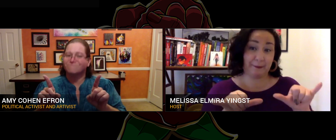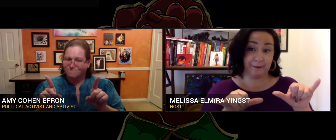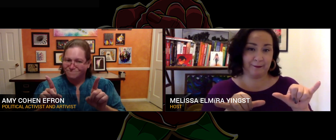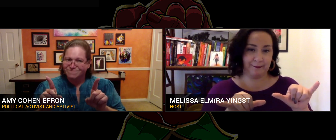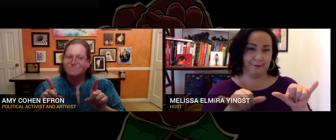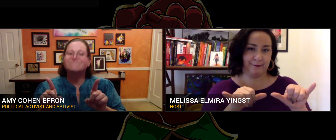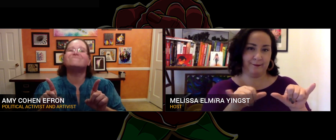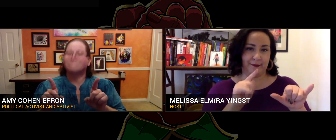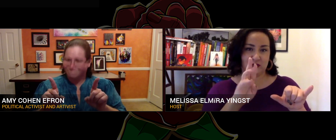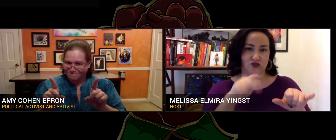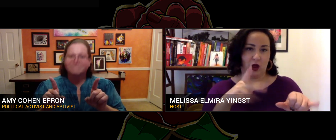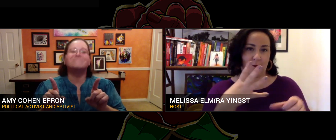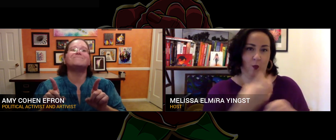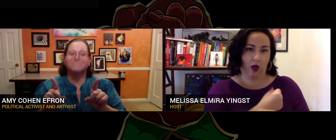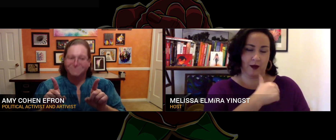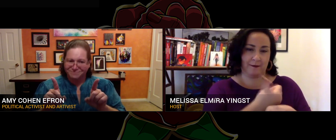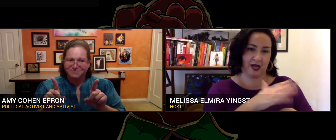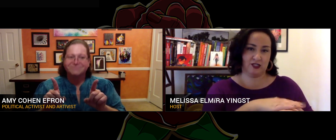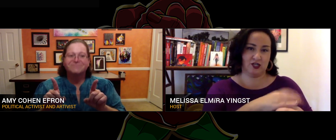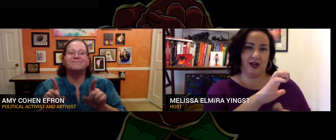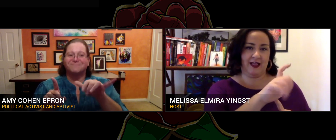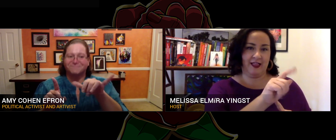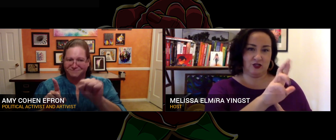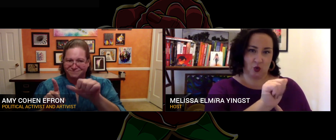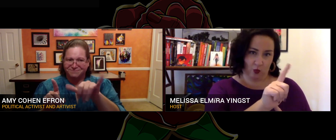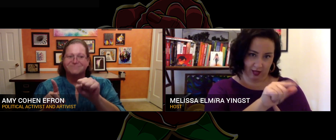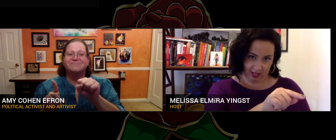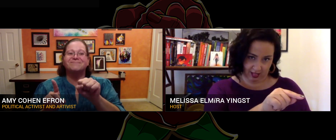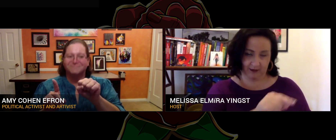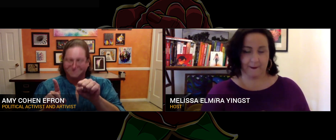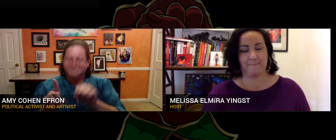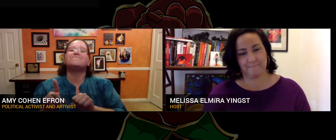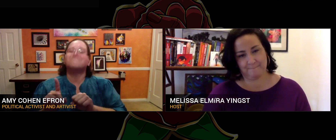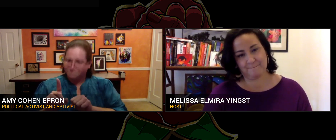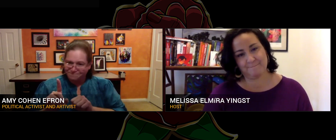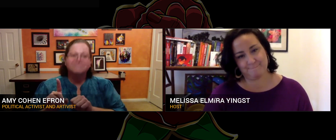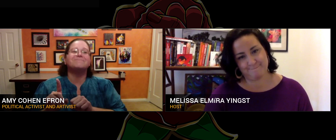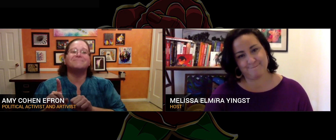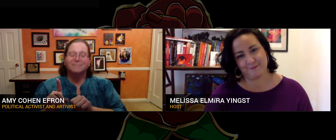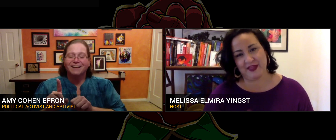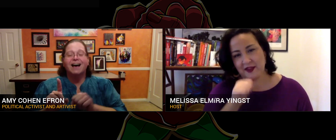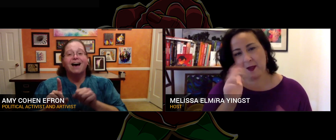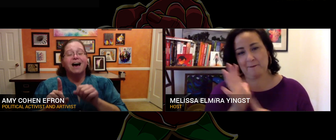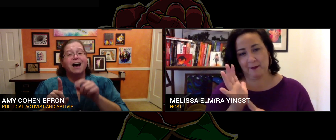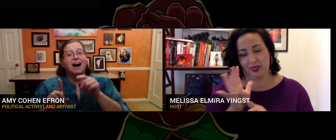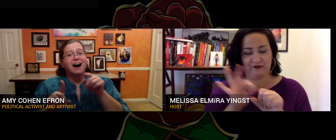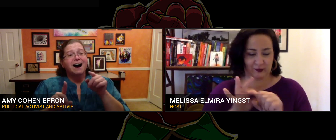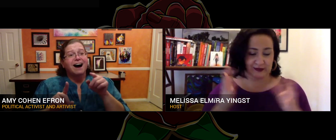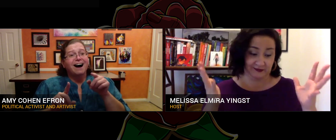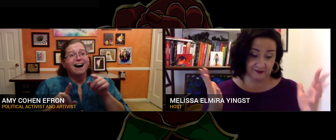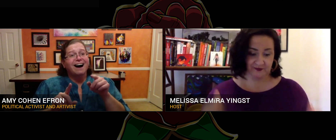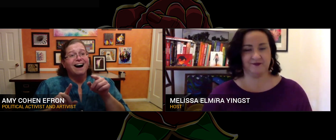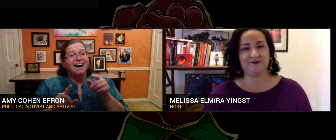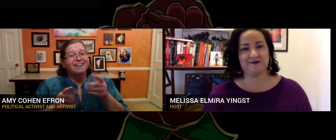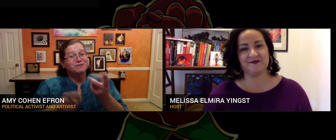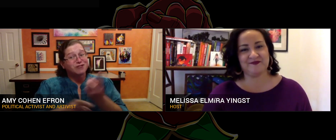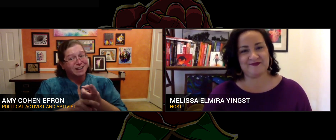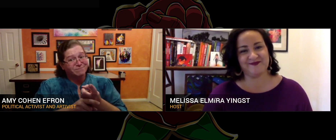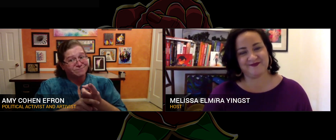Based on our system, Trump won based on the votes from Electoral College. Yes. And not the popular vote. Ugh.